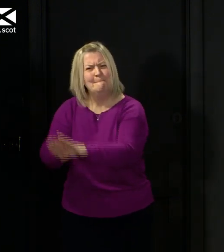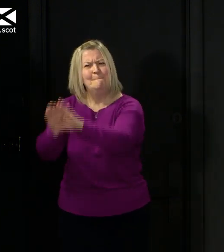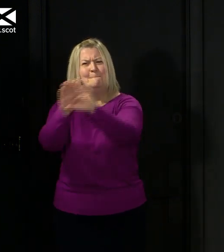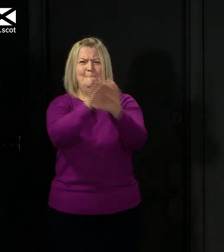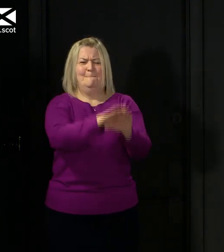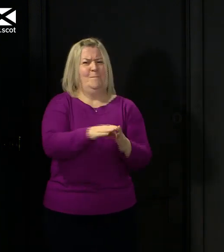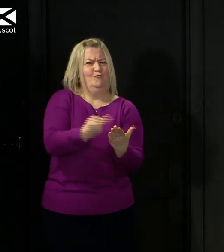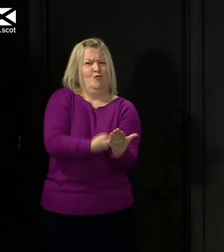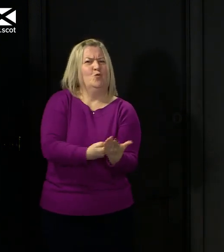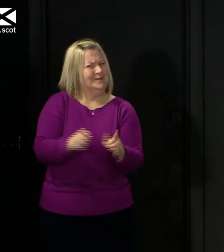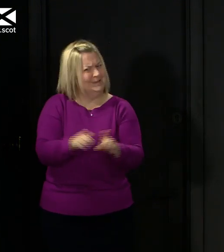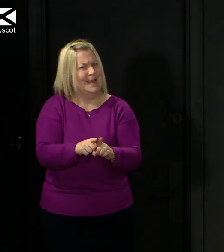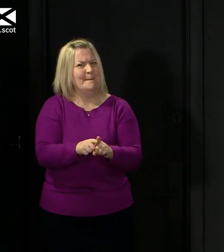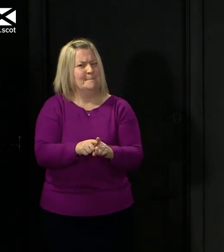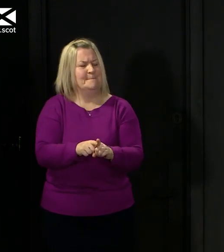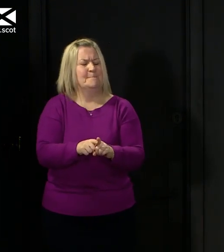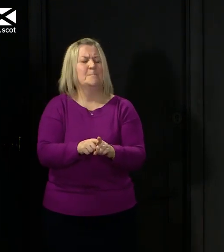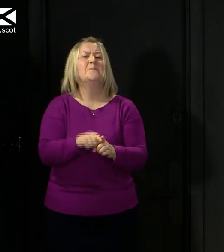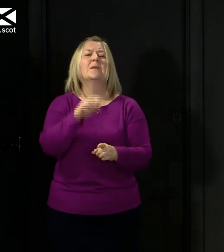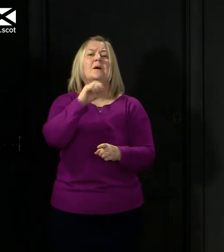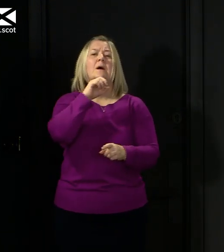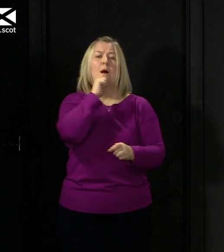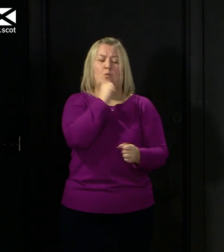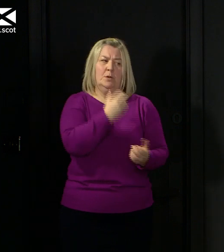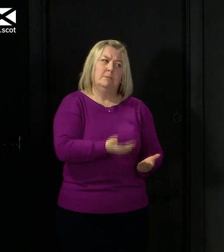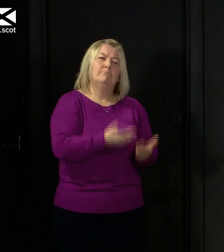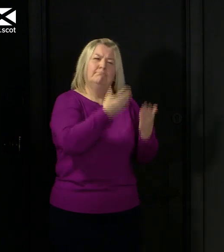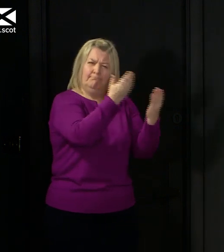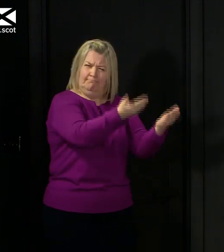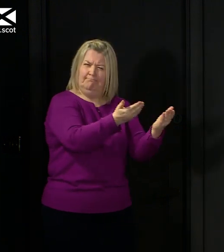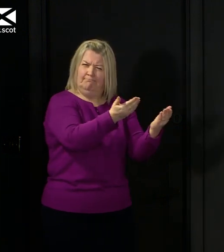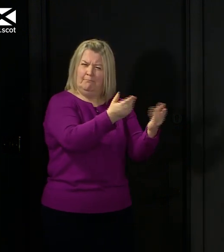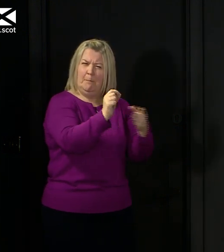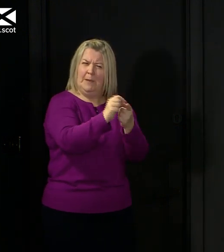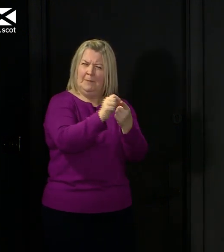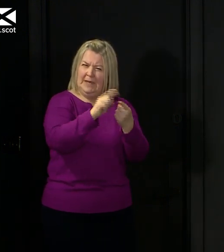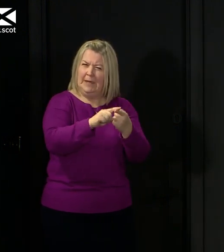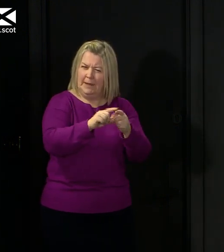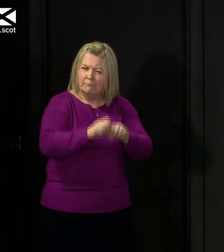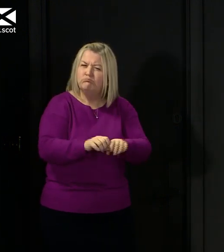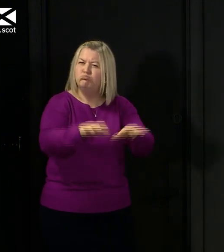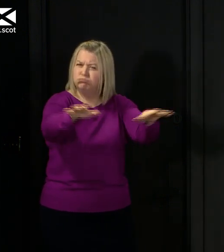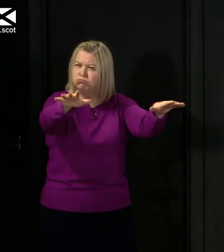going to hand over to the Health Secretary on the issue of distribution of PPE to cares